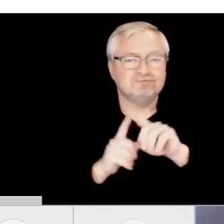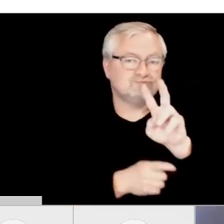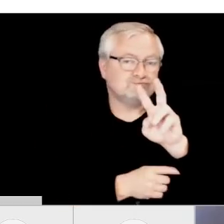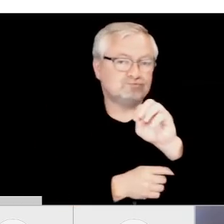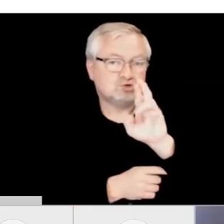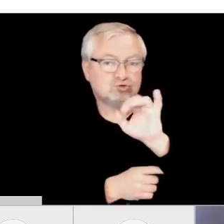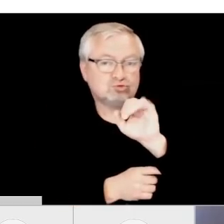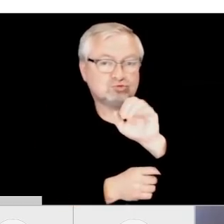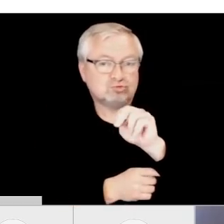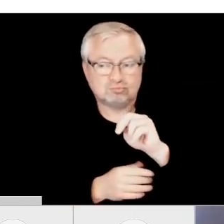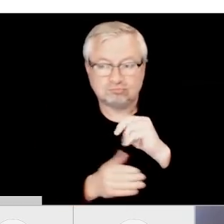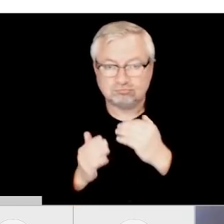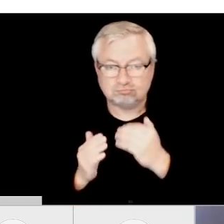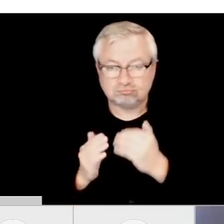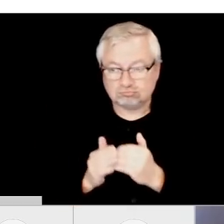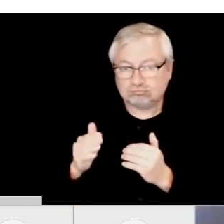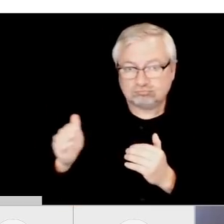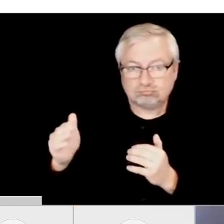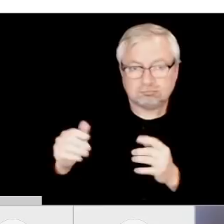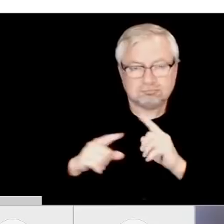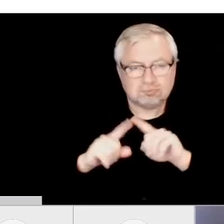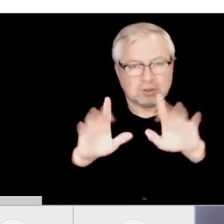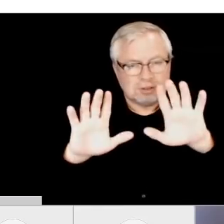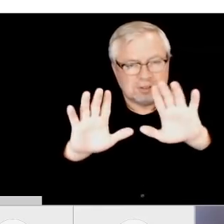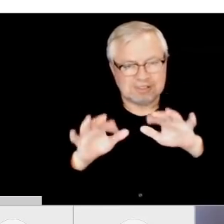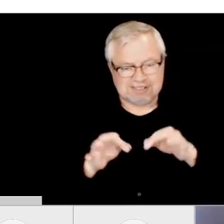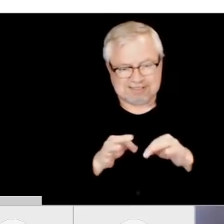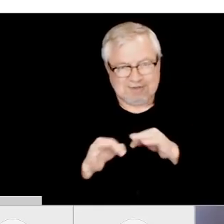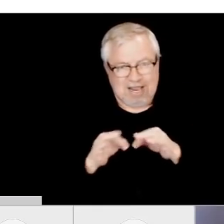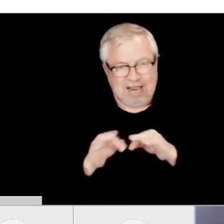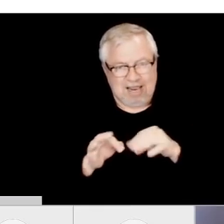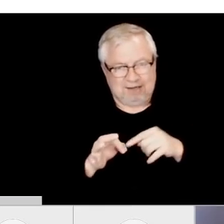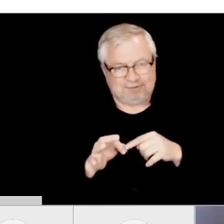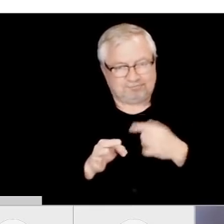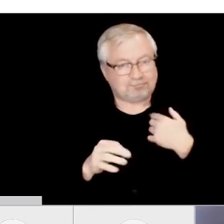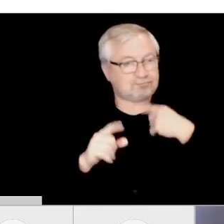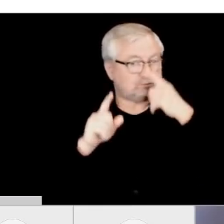But sort of by definition, I think we have to structure information that we